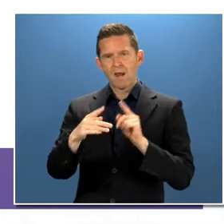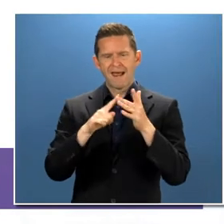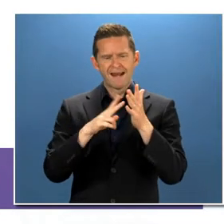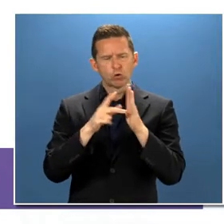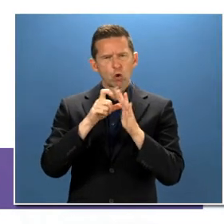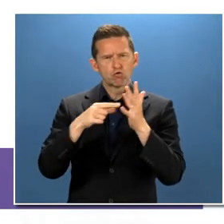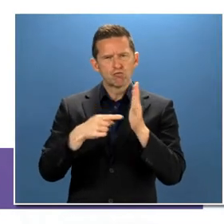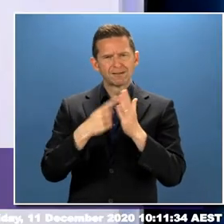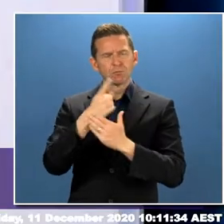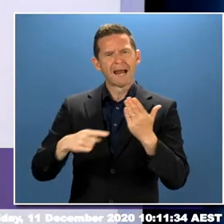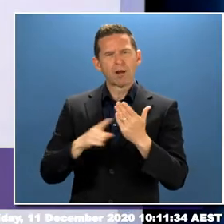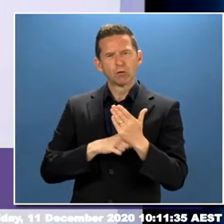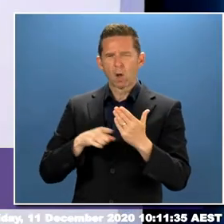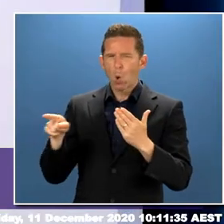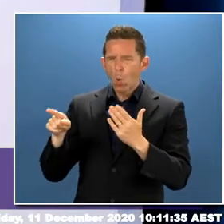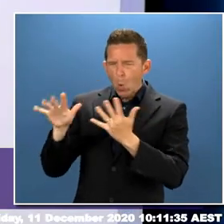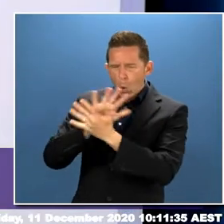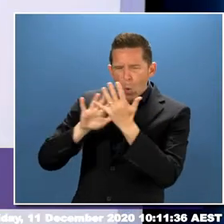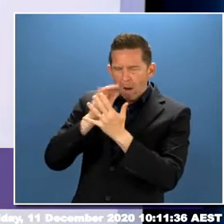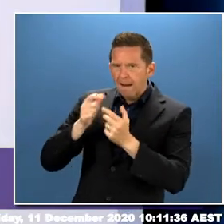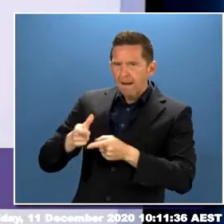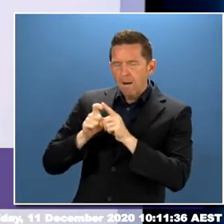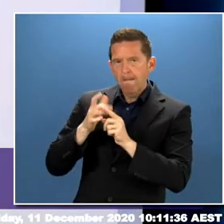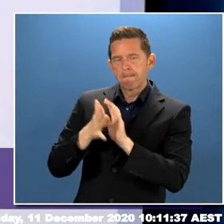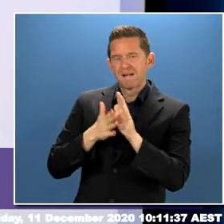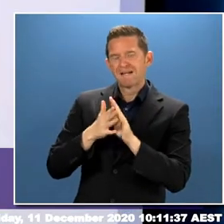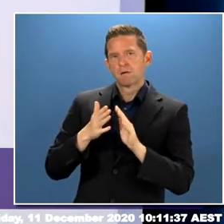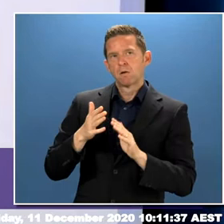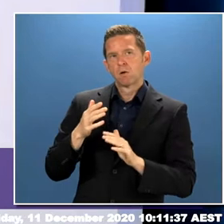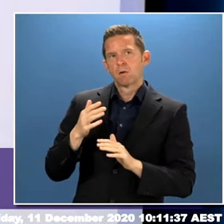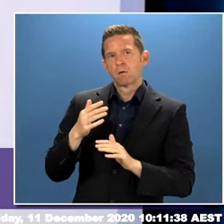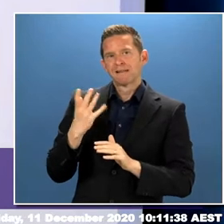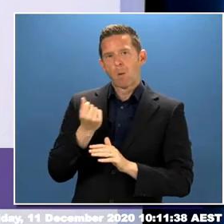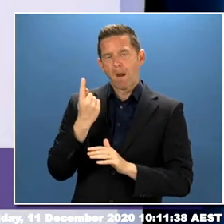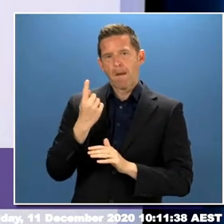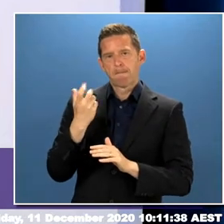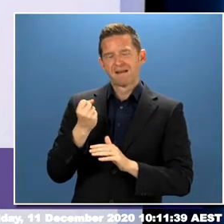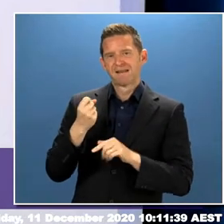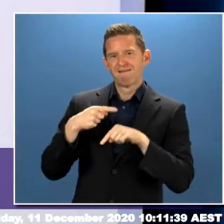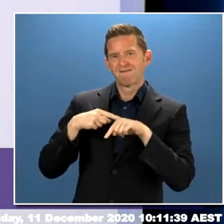that requires somebody to have to comply with a condition, a requirement, a